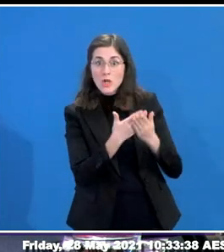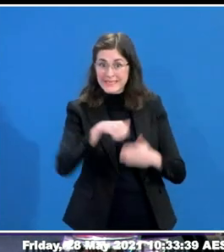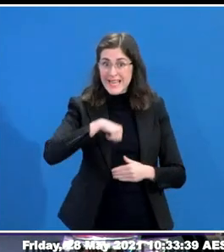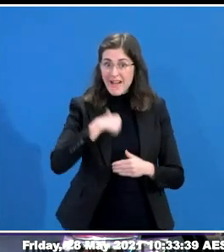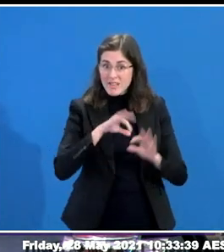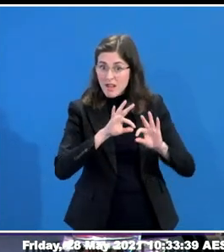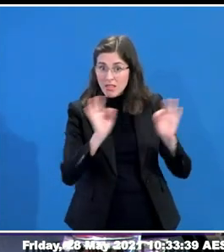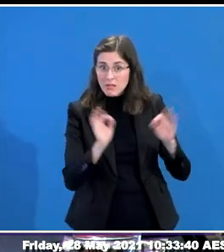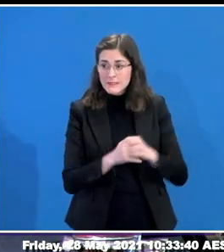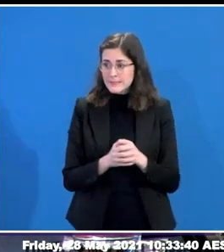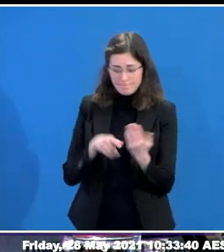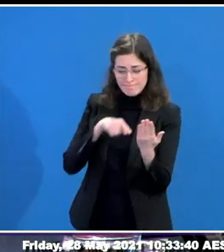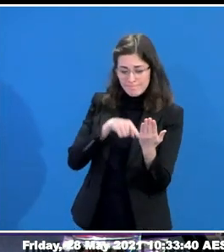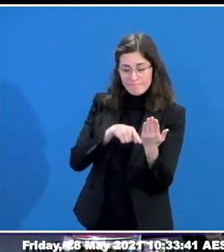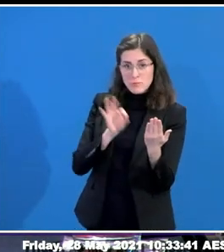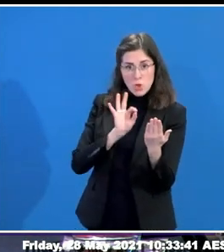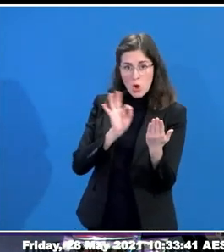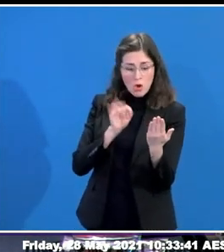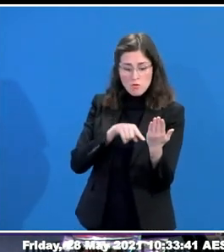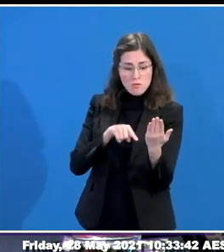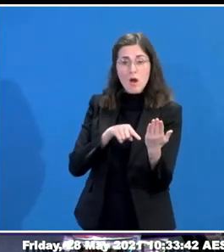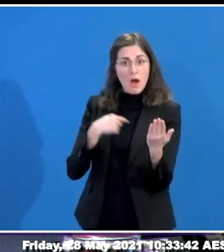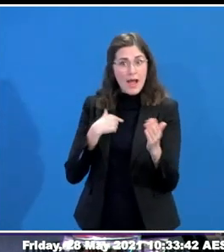Not in that section, and I do agree with what was in that section.